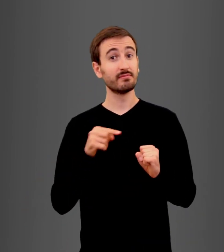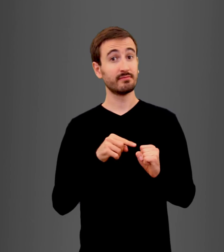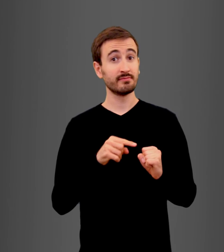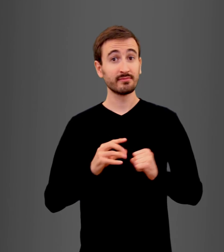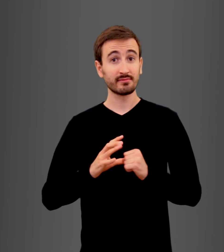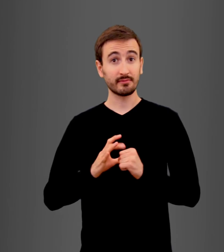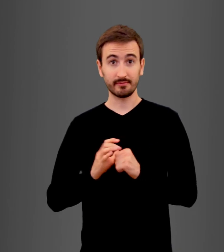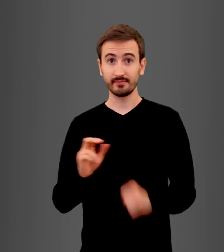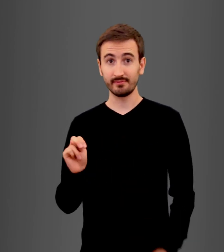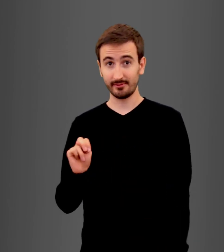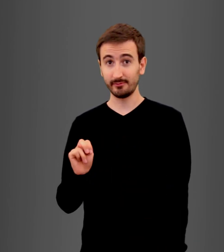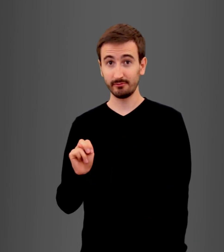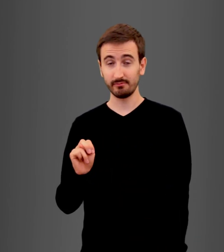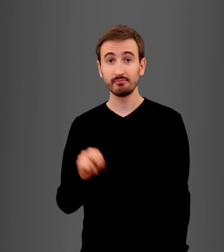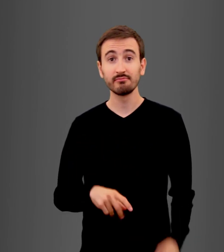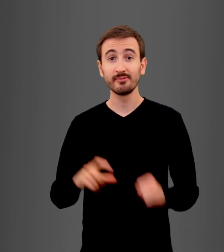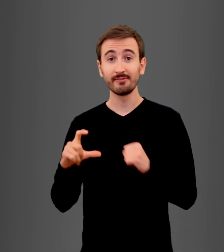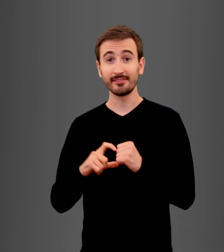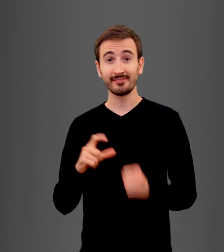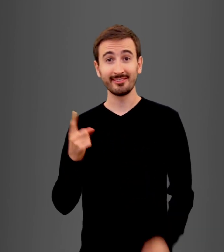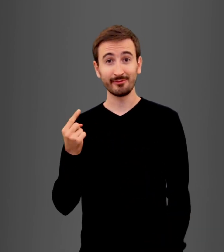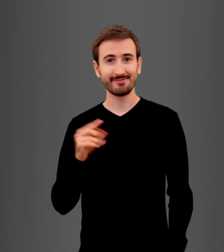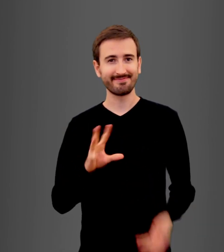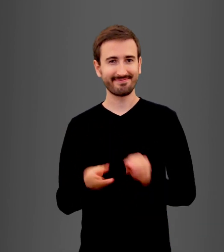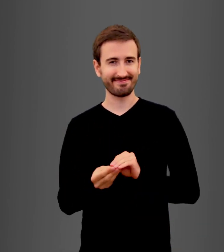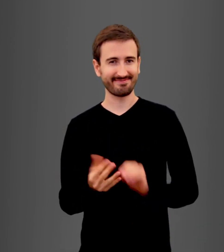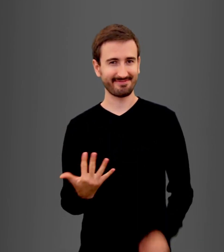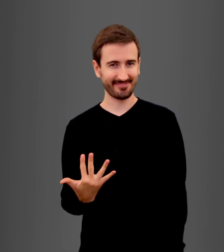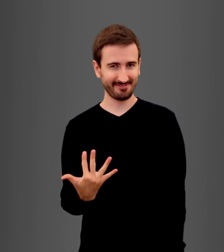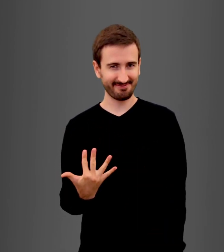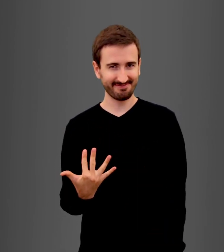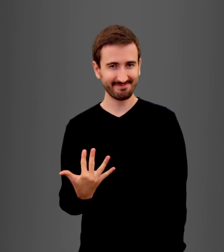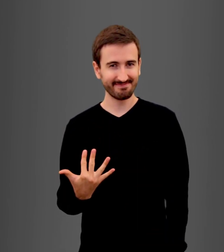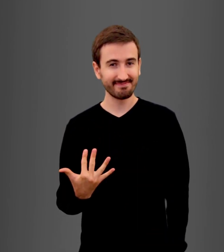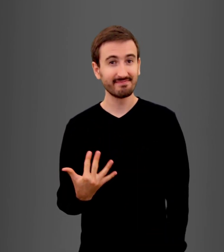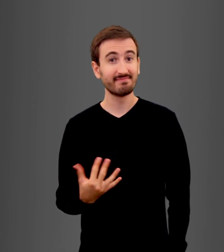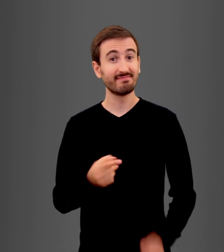The nitrogen atom within has a total of five valence electrons.